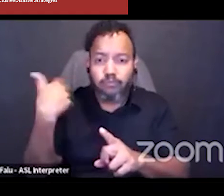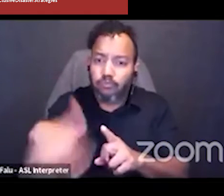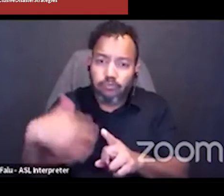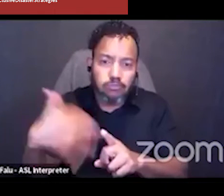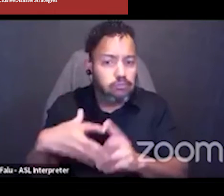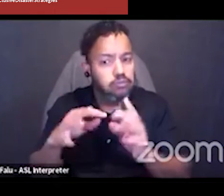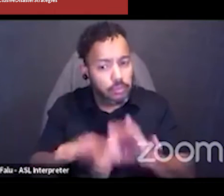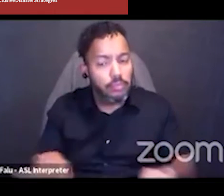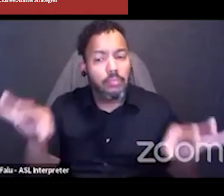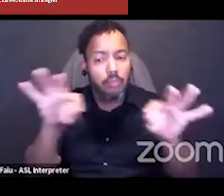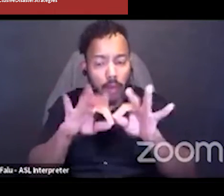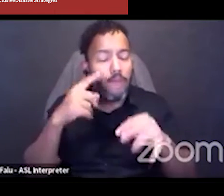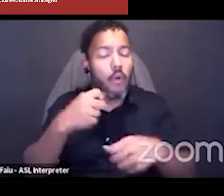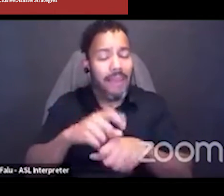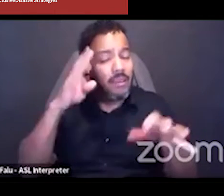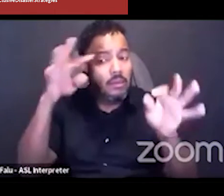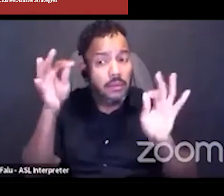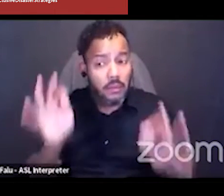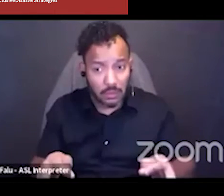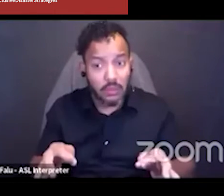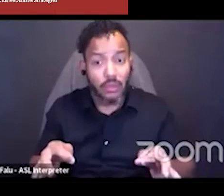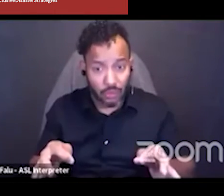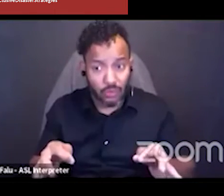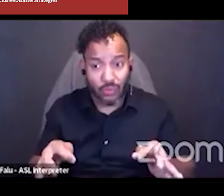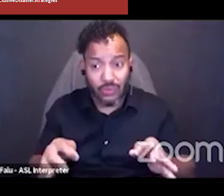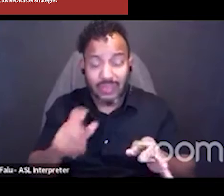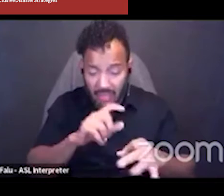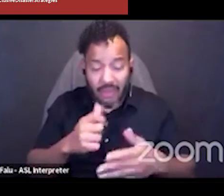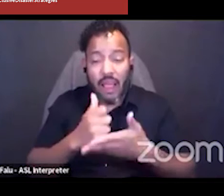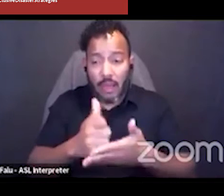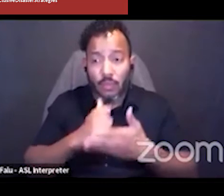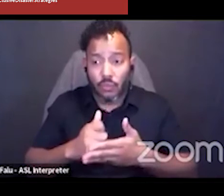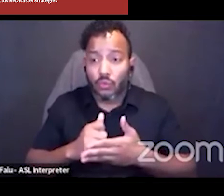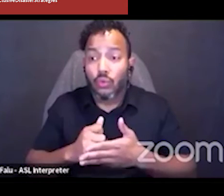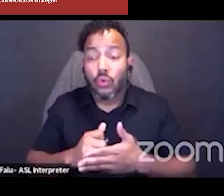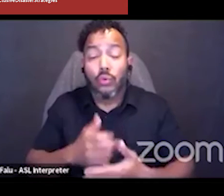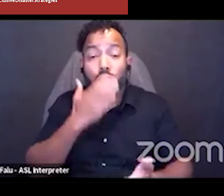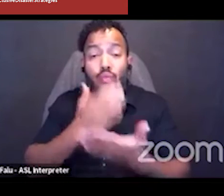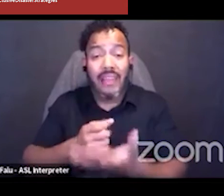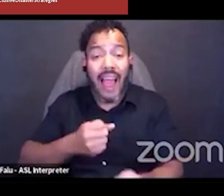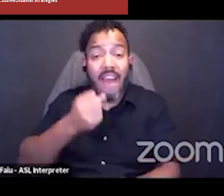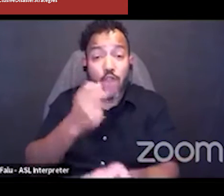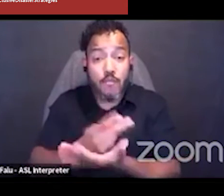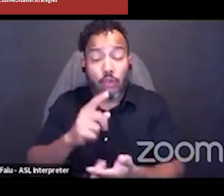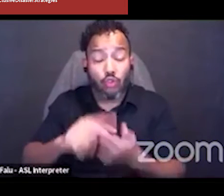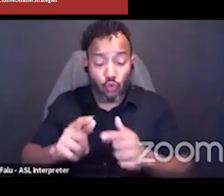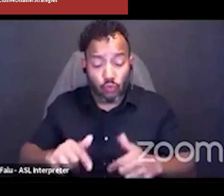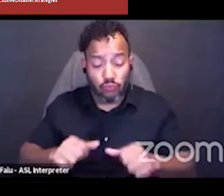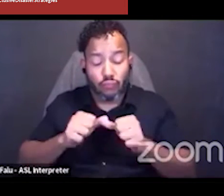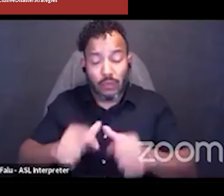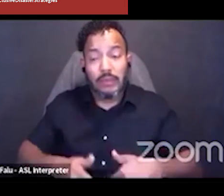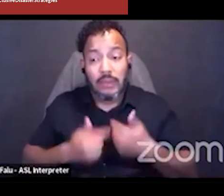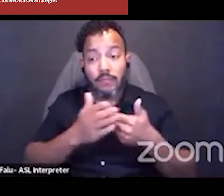So we can be more inclusive as a nation and moving forward together. That is the only way.